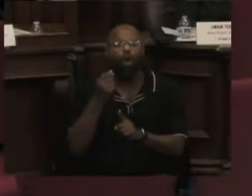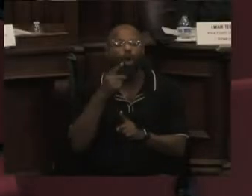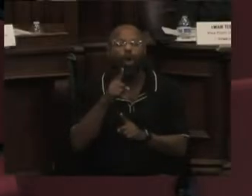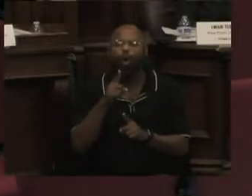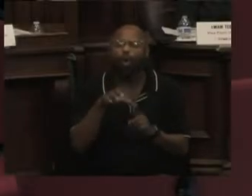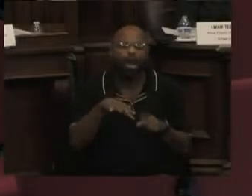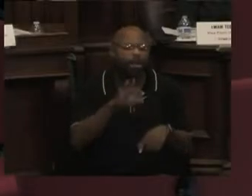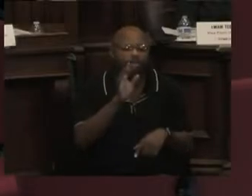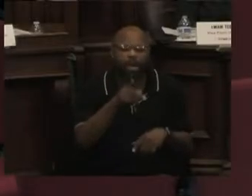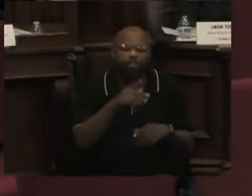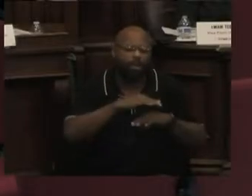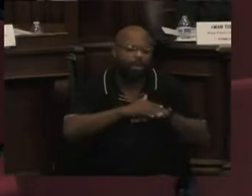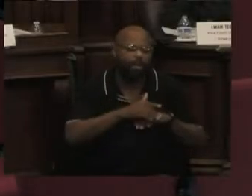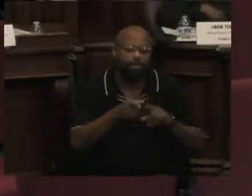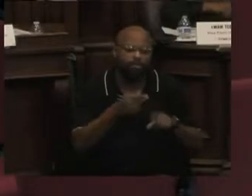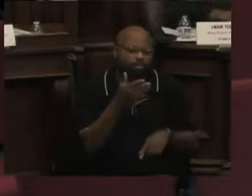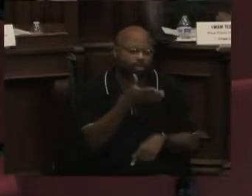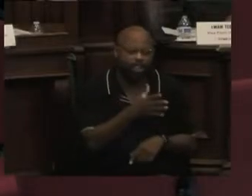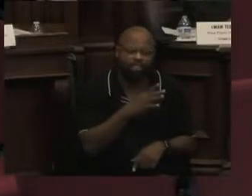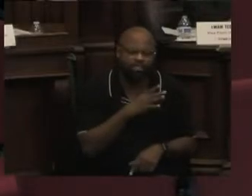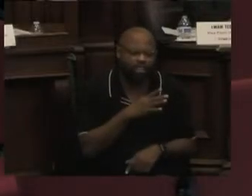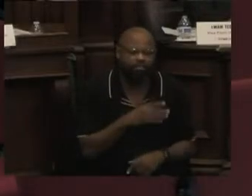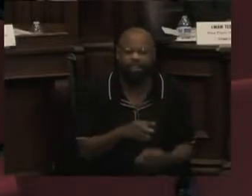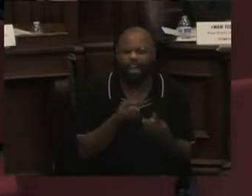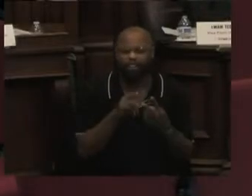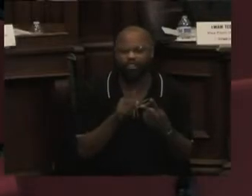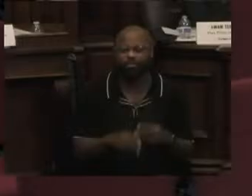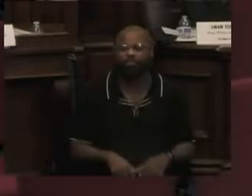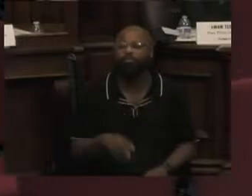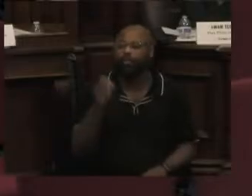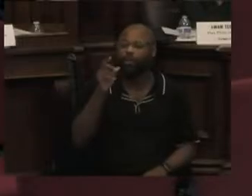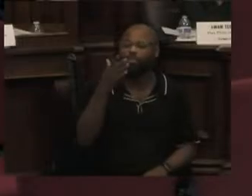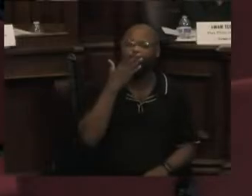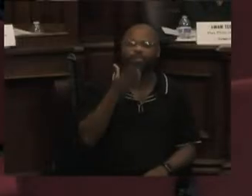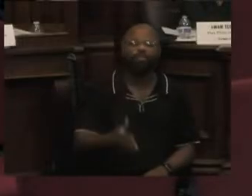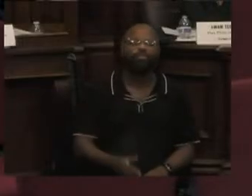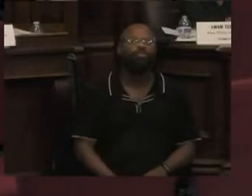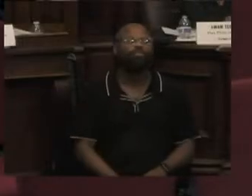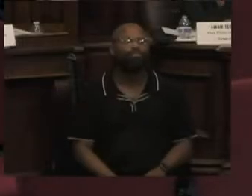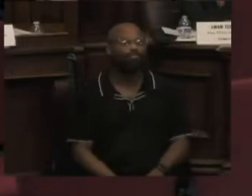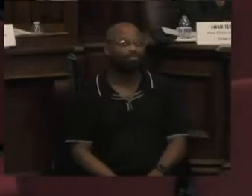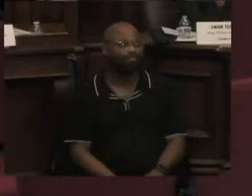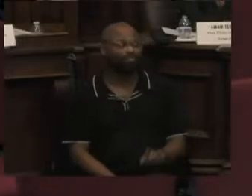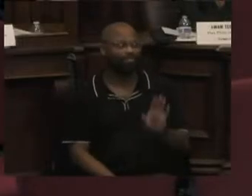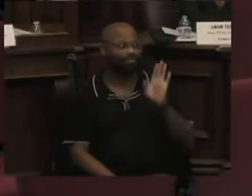there. Because you're not a city employee. You would need to be escorted down. Or I can